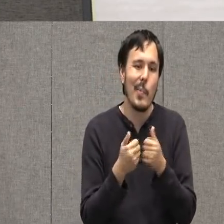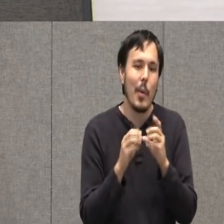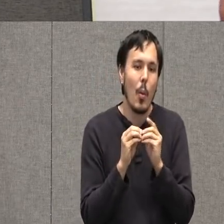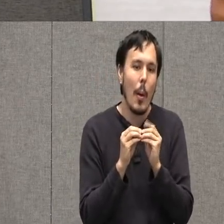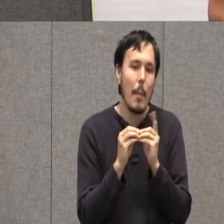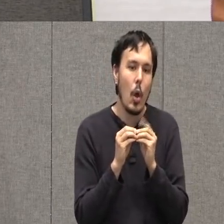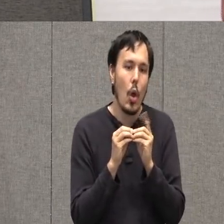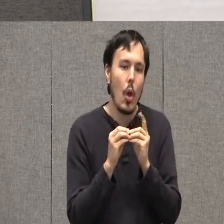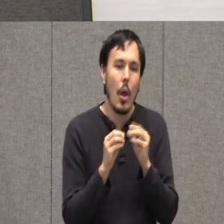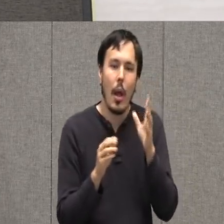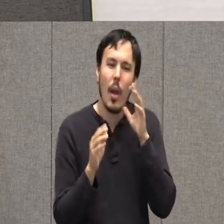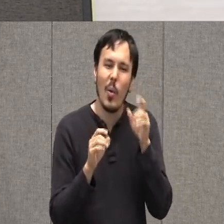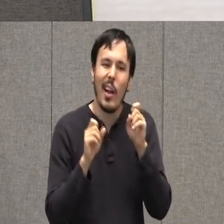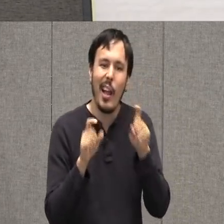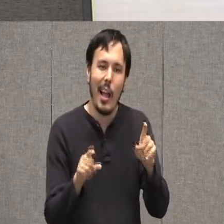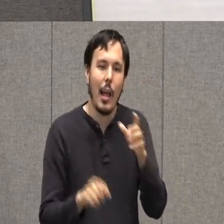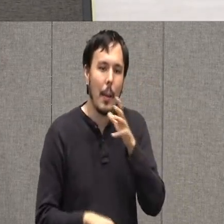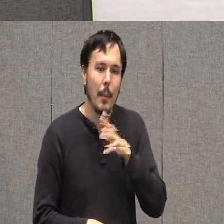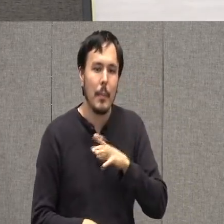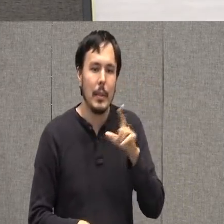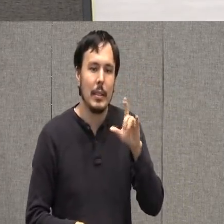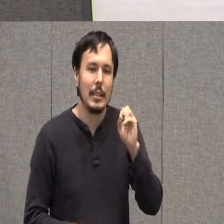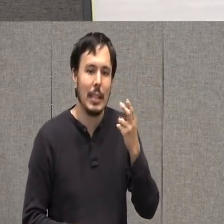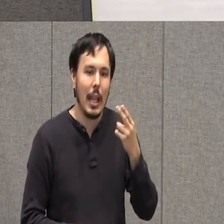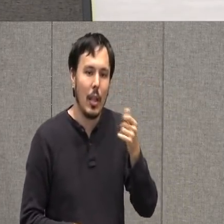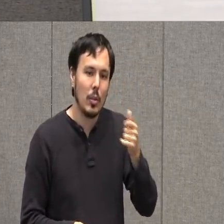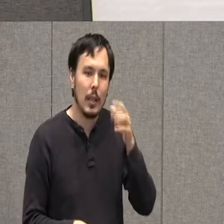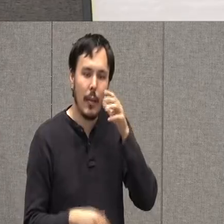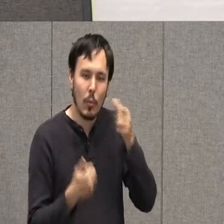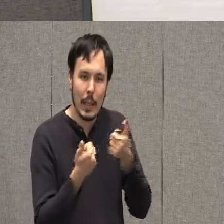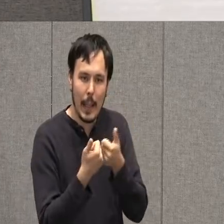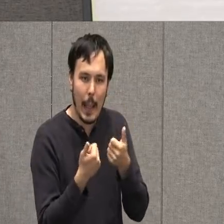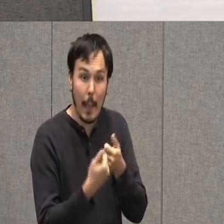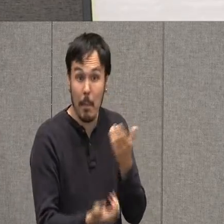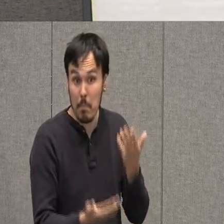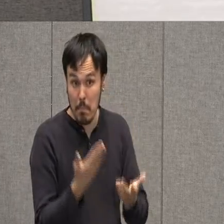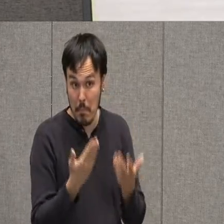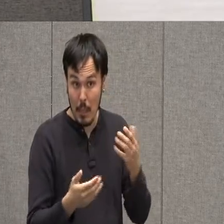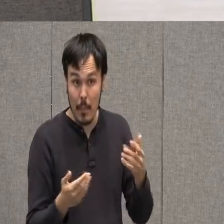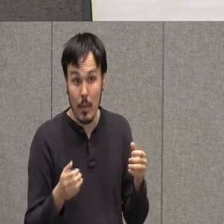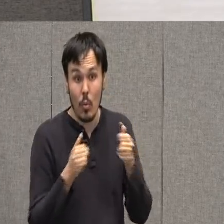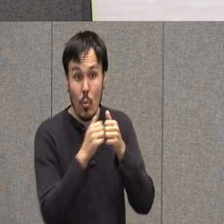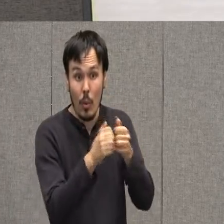so I'm gonna ask if Ms. Ley is willing to pose for us some more. For sure. Maybe with some music this time? Yeah, for sure!